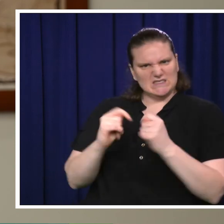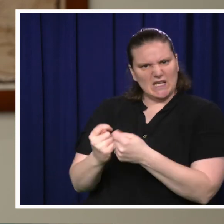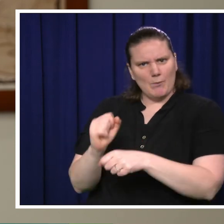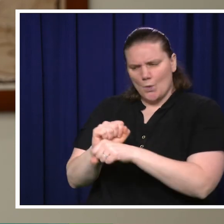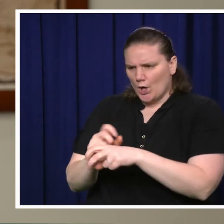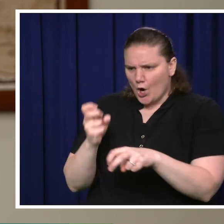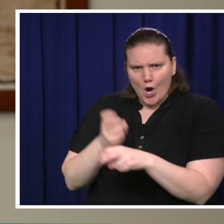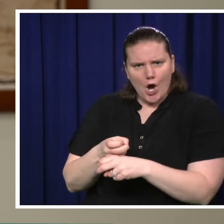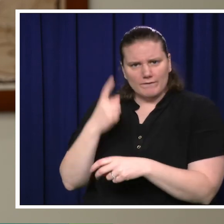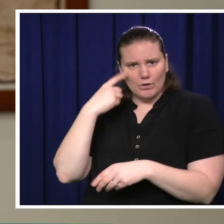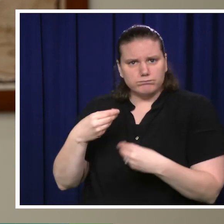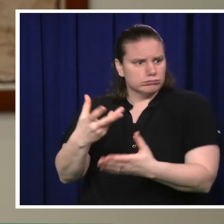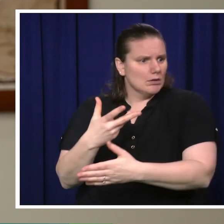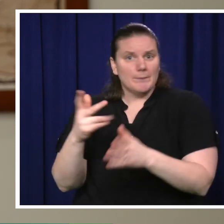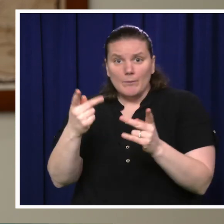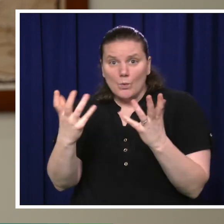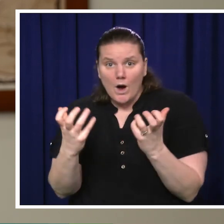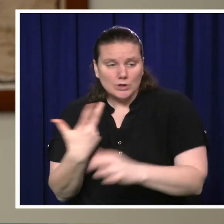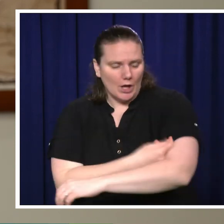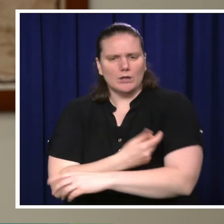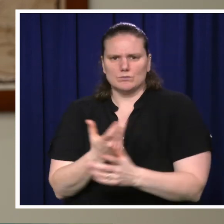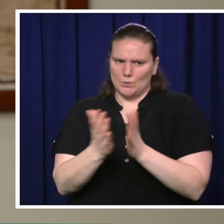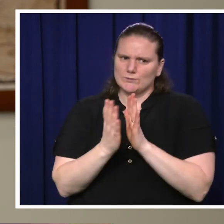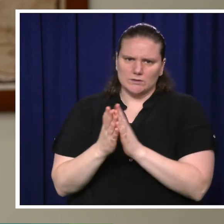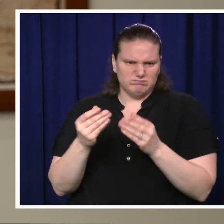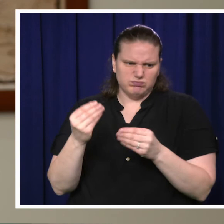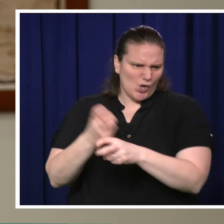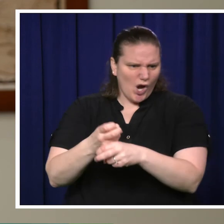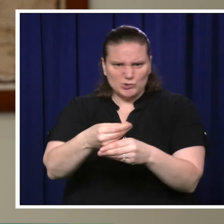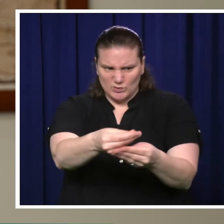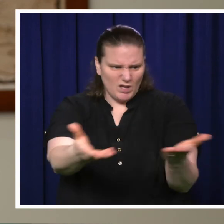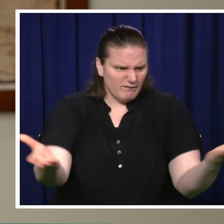Dr. Melnick and his team have been working hard to get shots for those who have requested them.